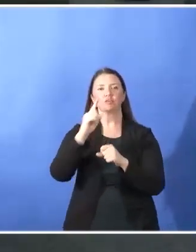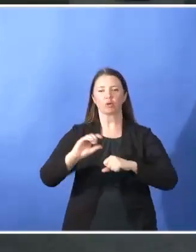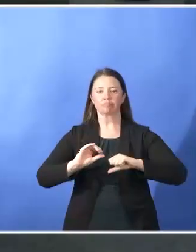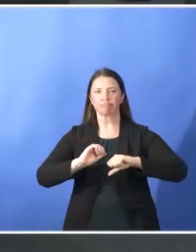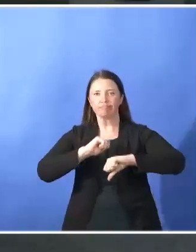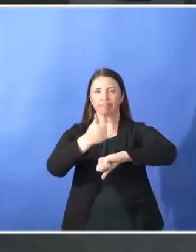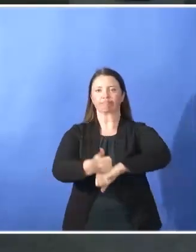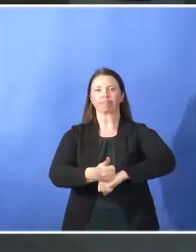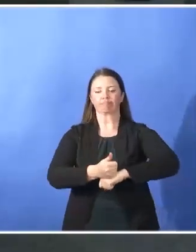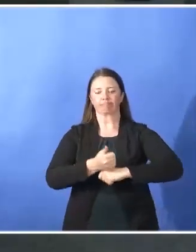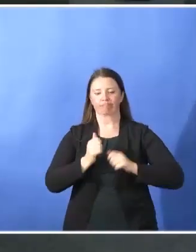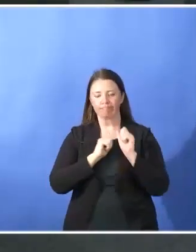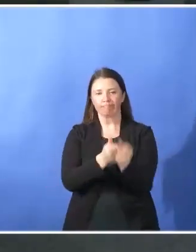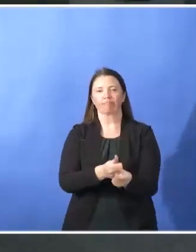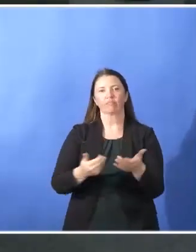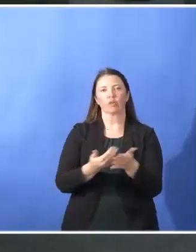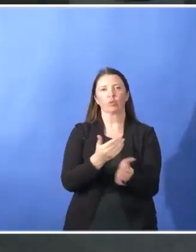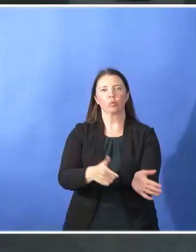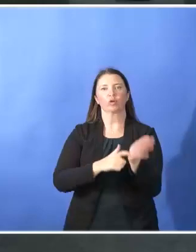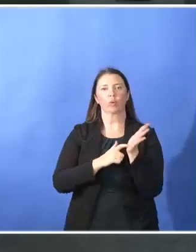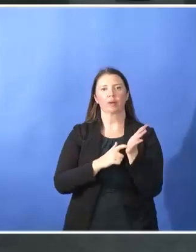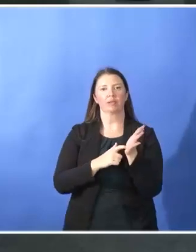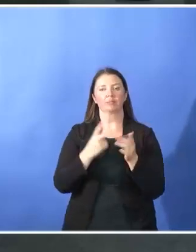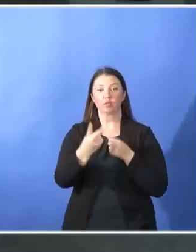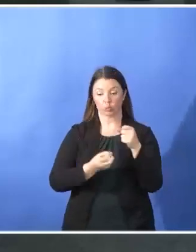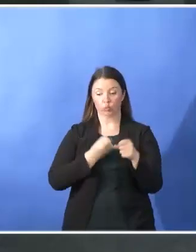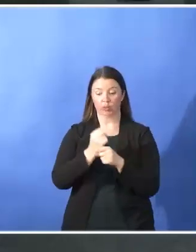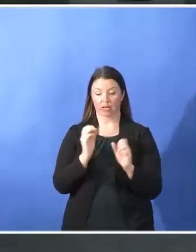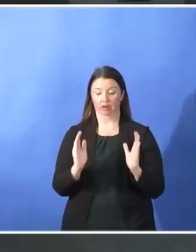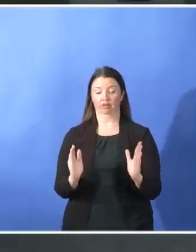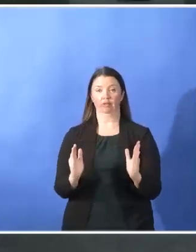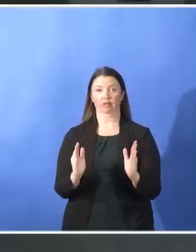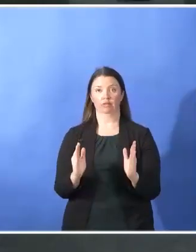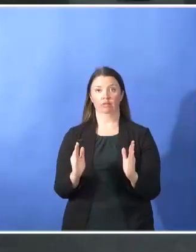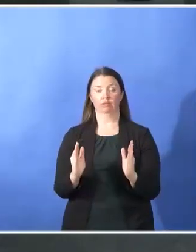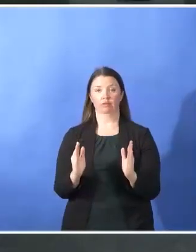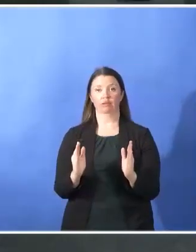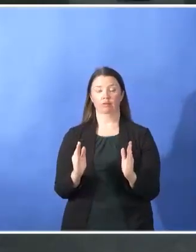THE TIME FOR ANY NECESSARY ADJUSTMENTS BY OPERATORS TO